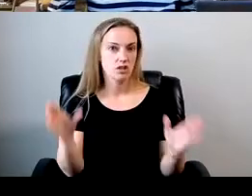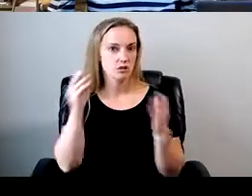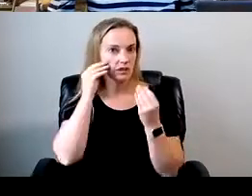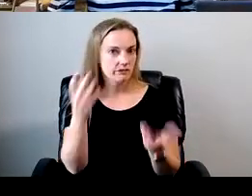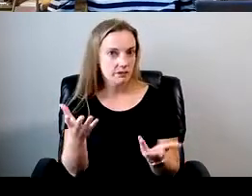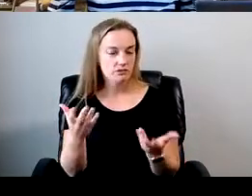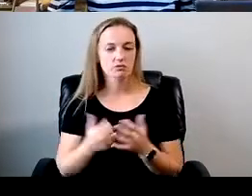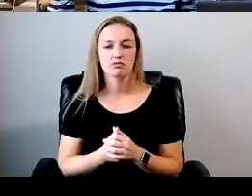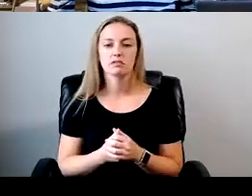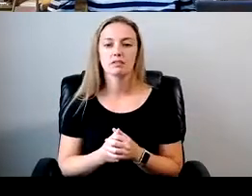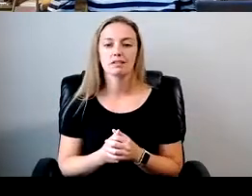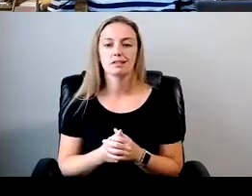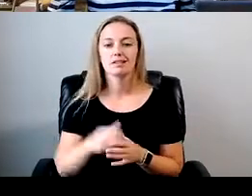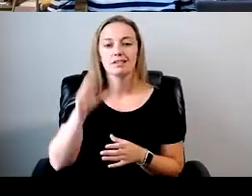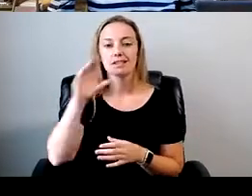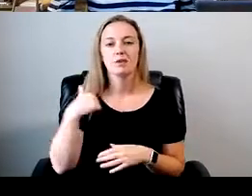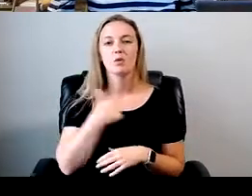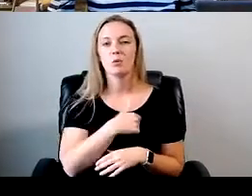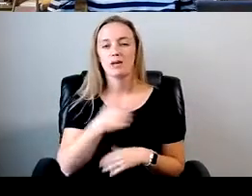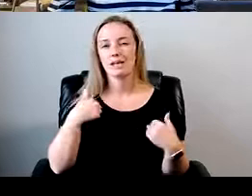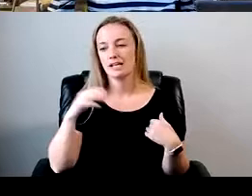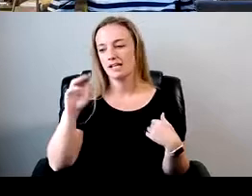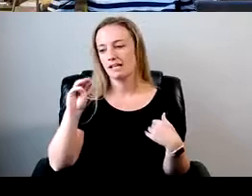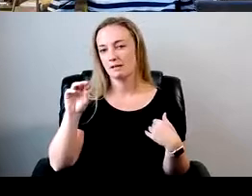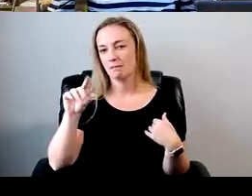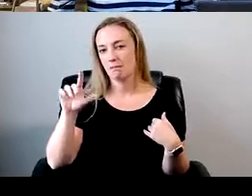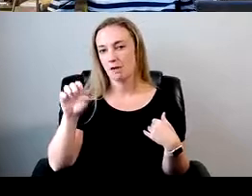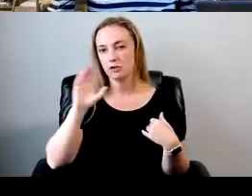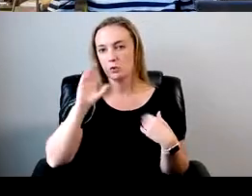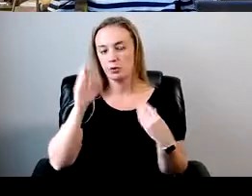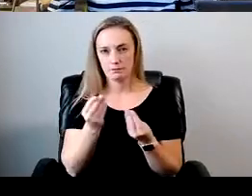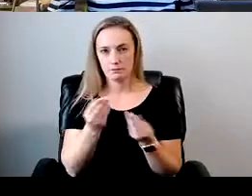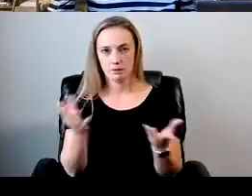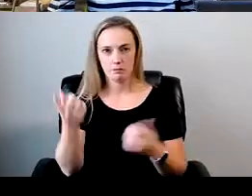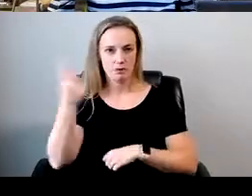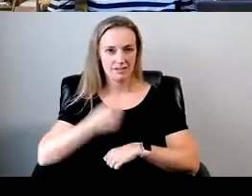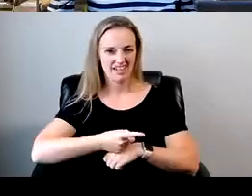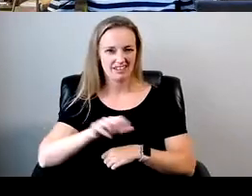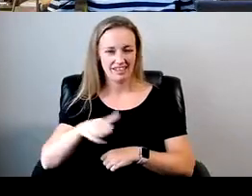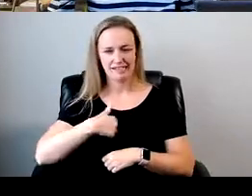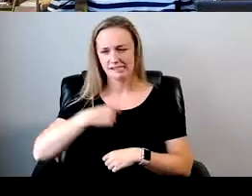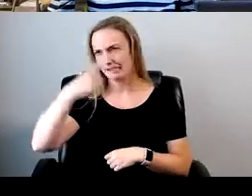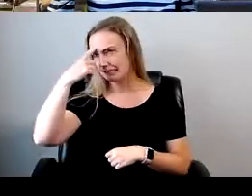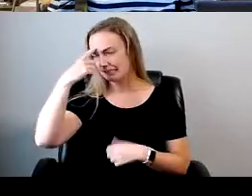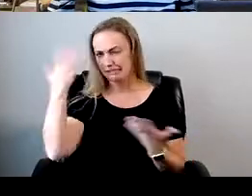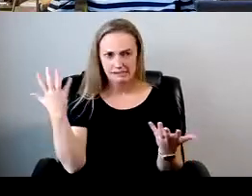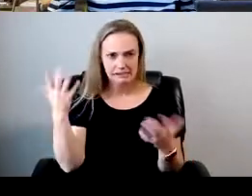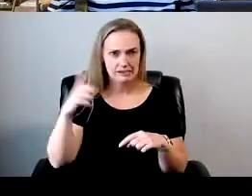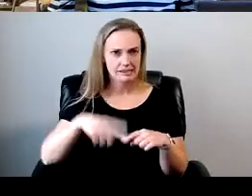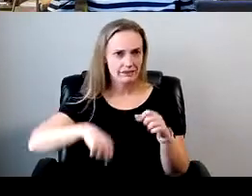We have a module that's going to come out one day on that. And I can't off the top of my head, I don't know if you can remember some from the module,